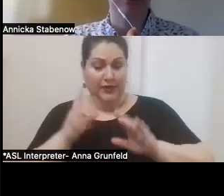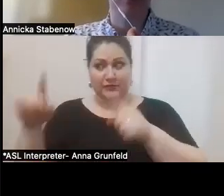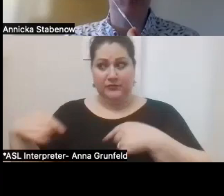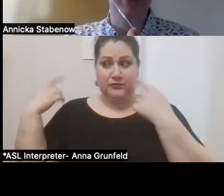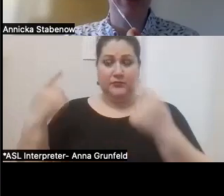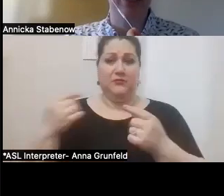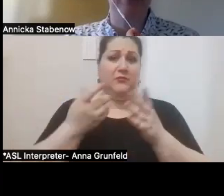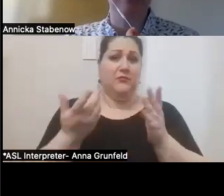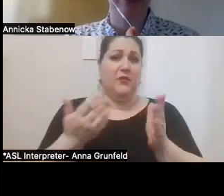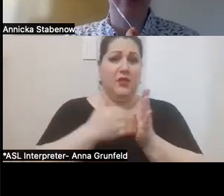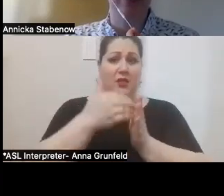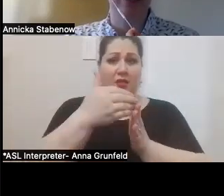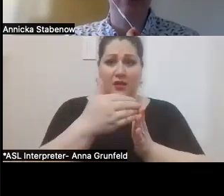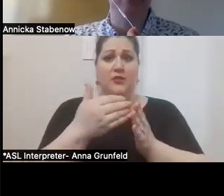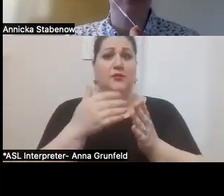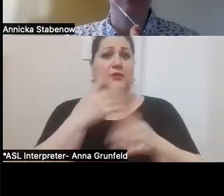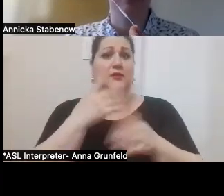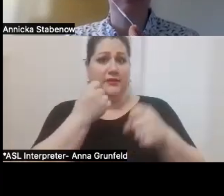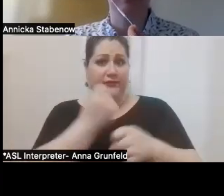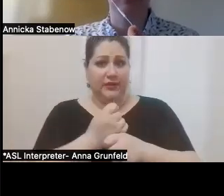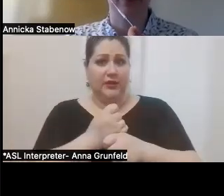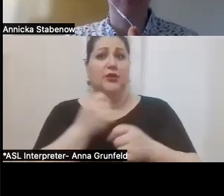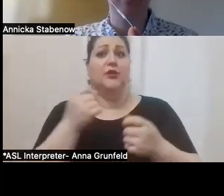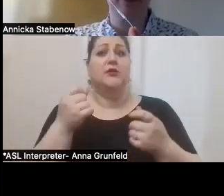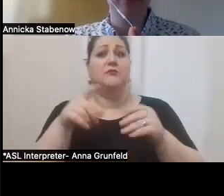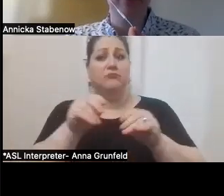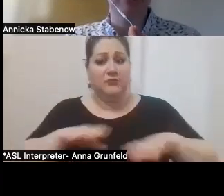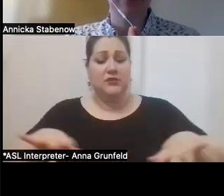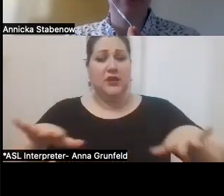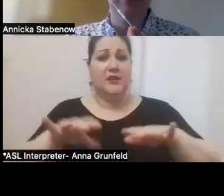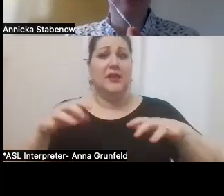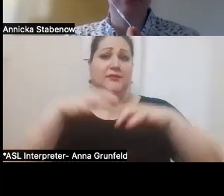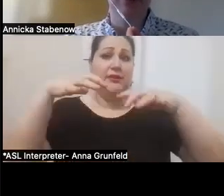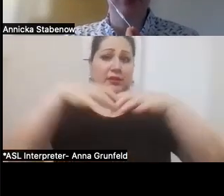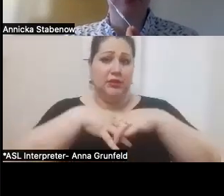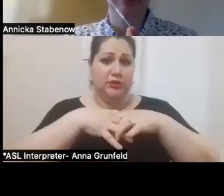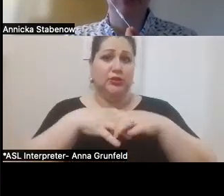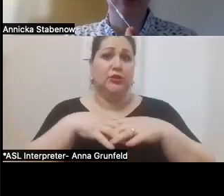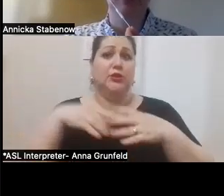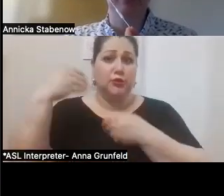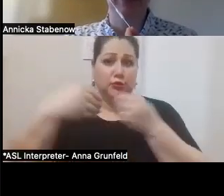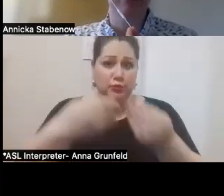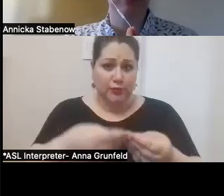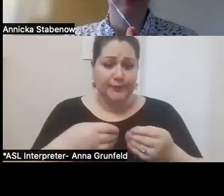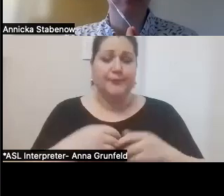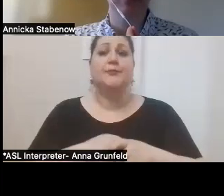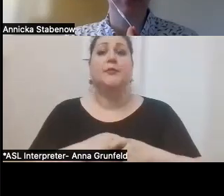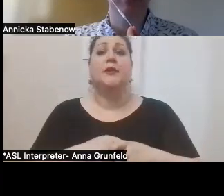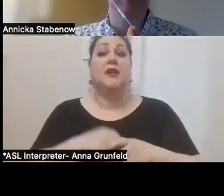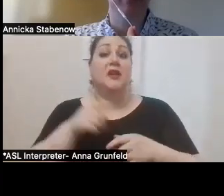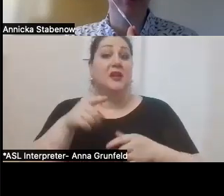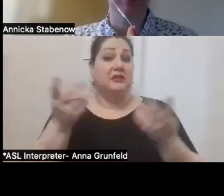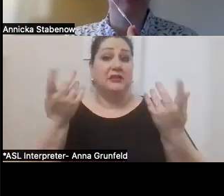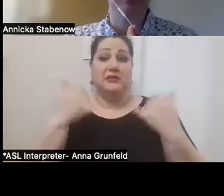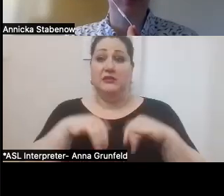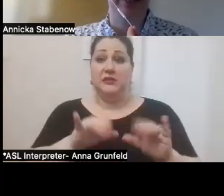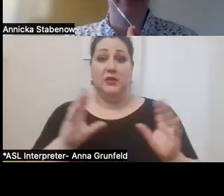the Huron wind at the Seneca and the Mississaugas of the credit. Today, this meeting plays a still home to many indigenous people from across Turtle Island,